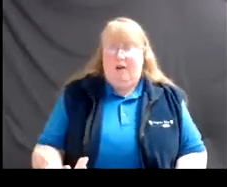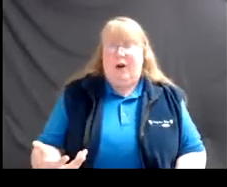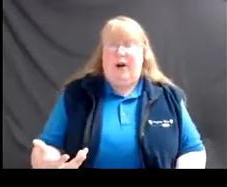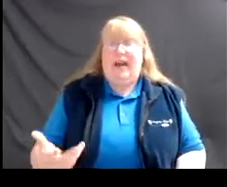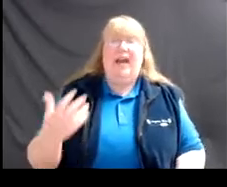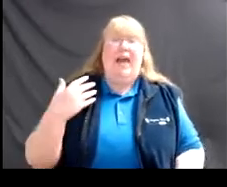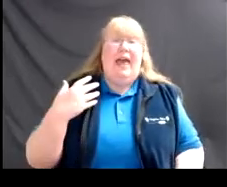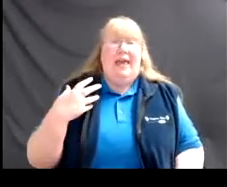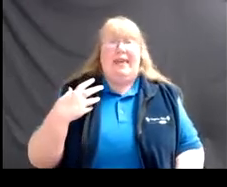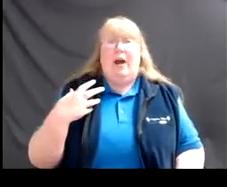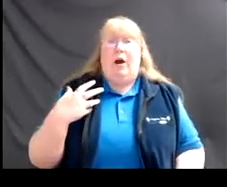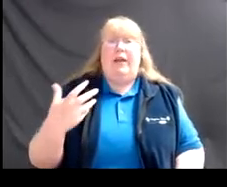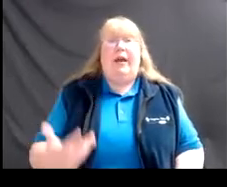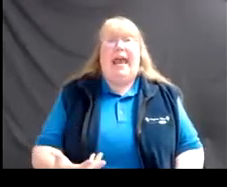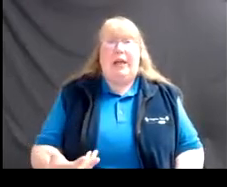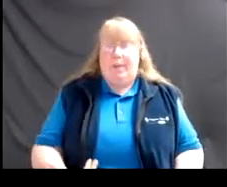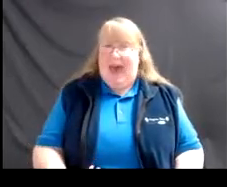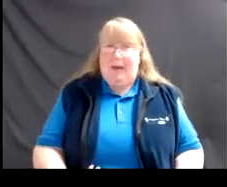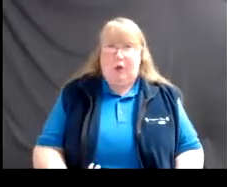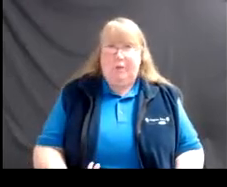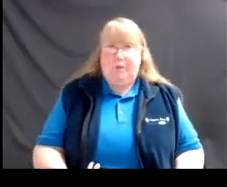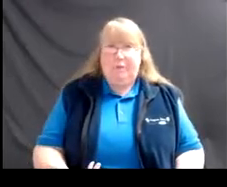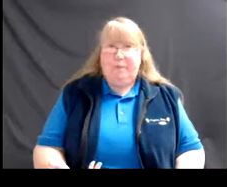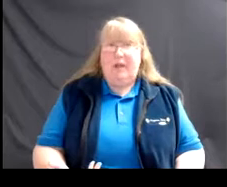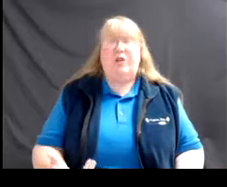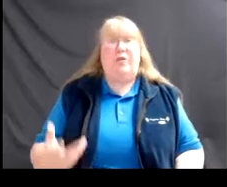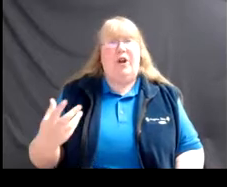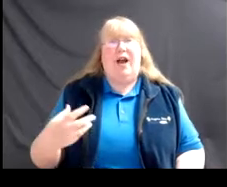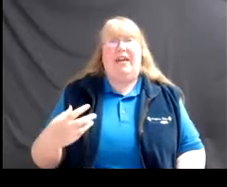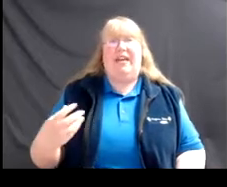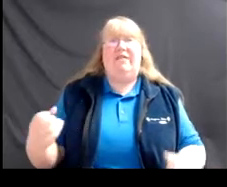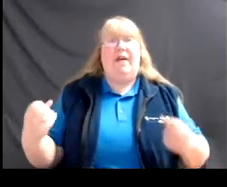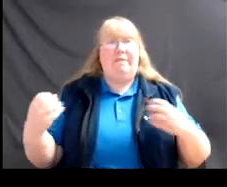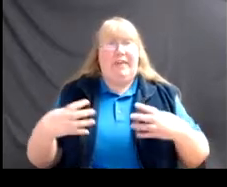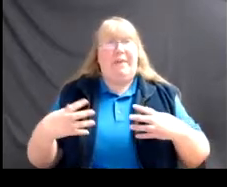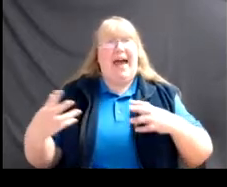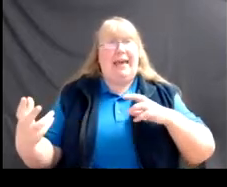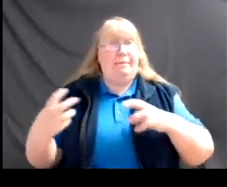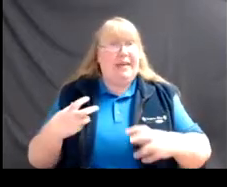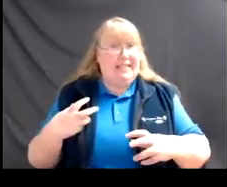of hearing. They are hearing aid compatible, so they are not going to give feedback and buzzing.